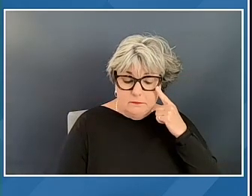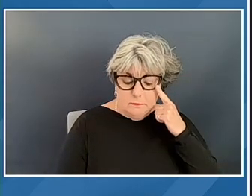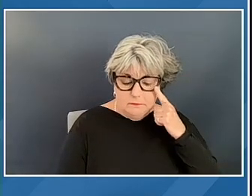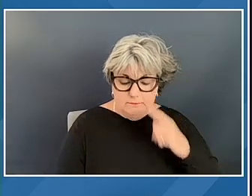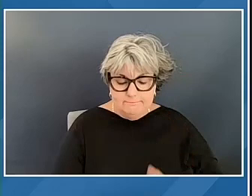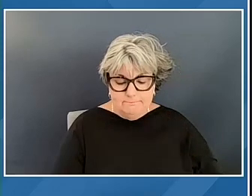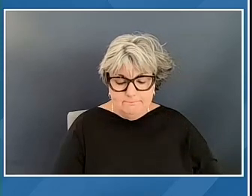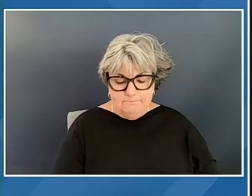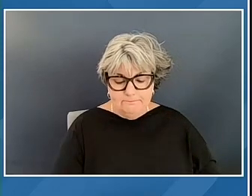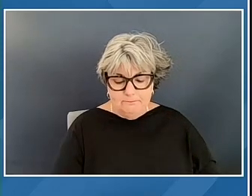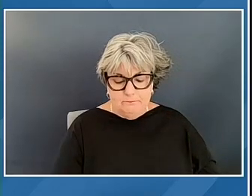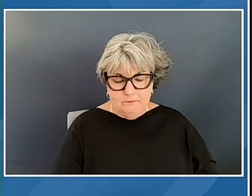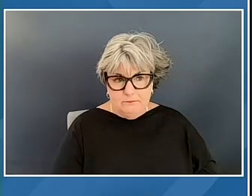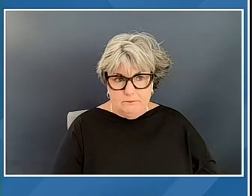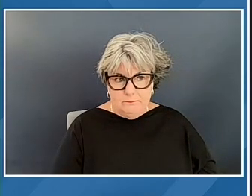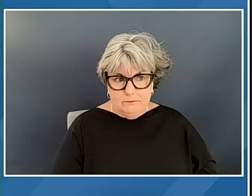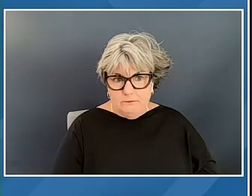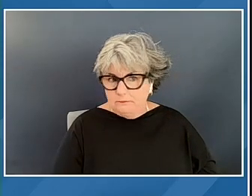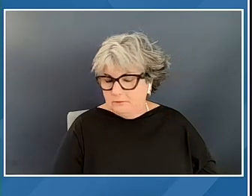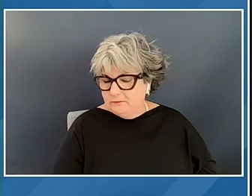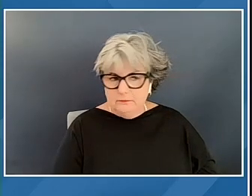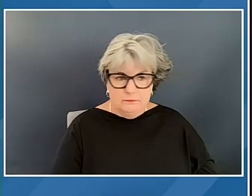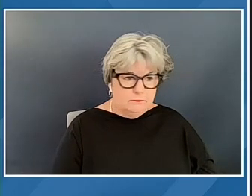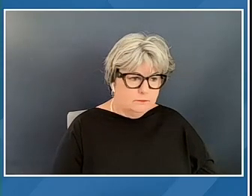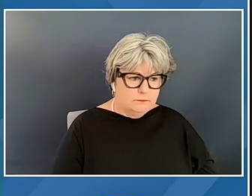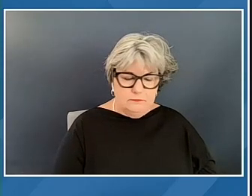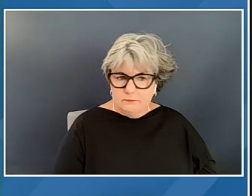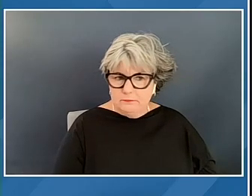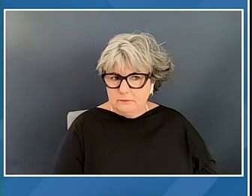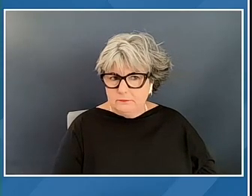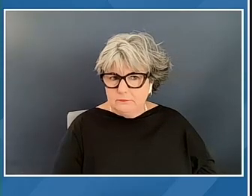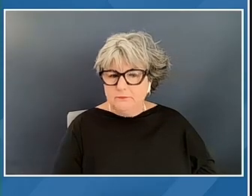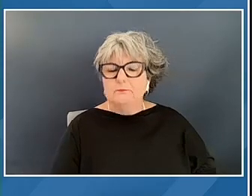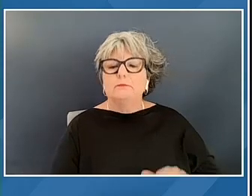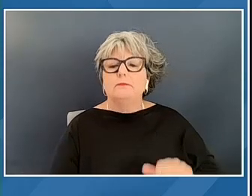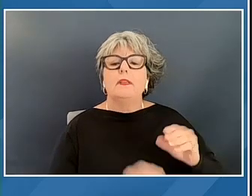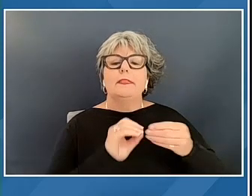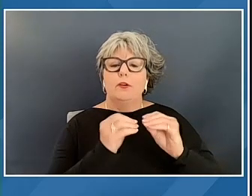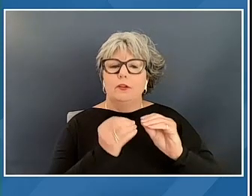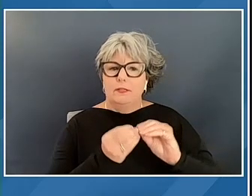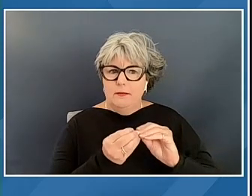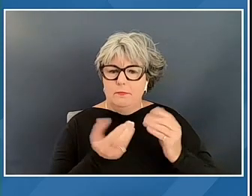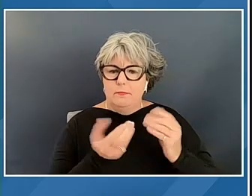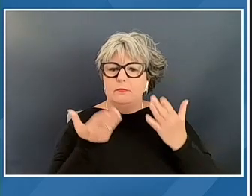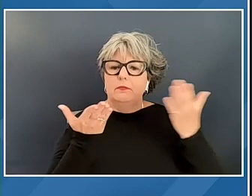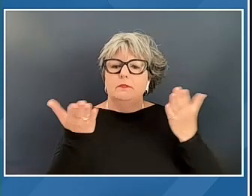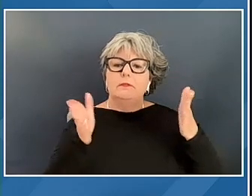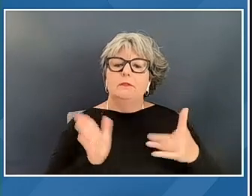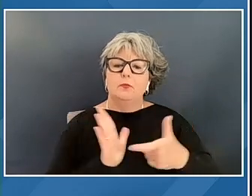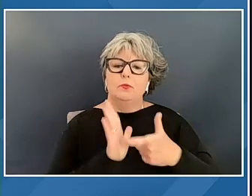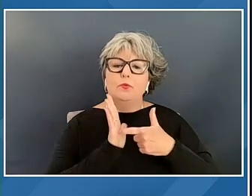There are a number of deliverables. There are a number of deliverables that servicers are required to communicate to the borrowers.